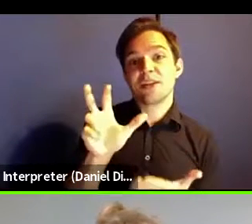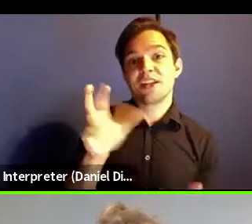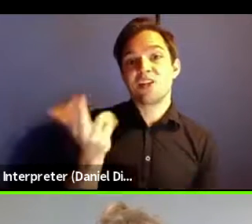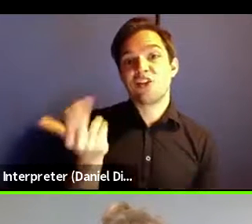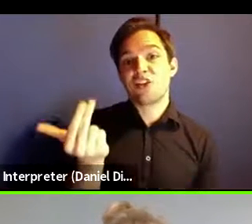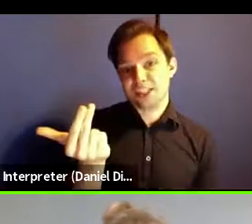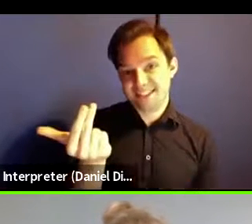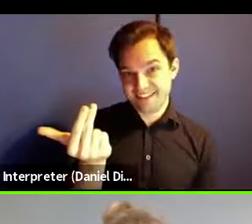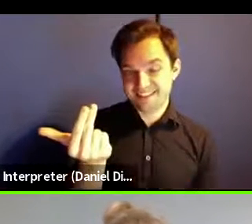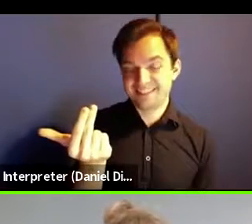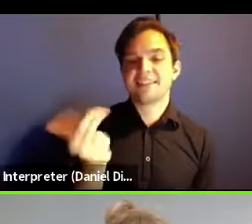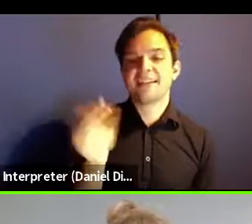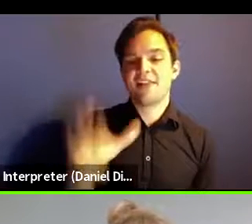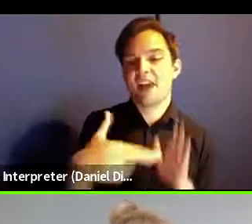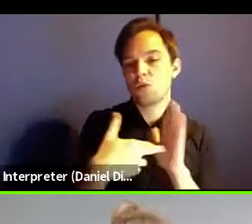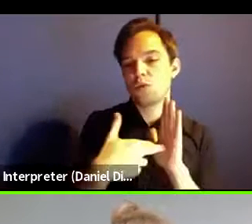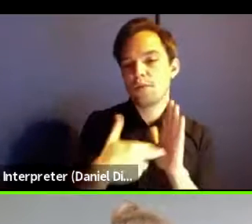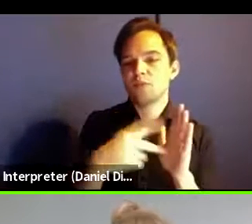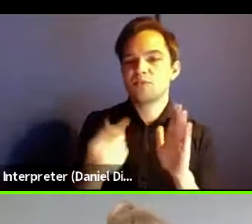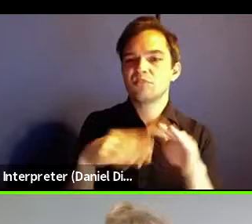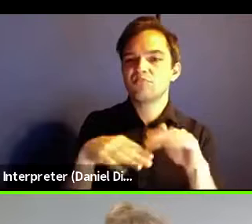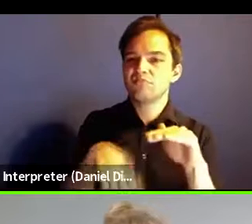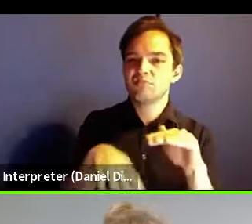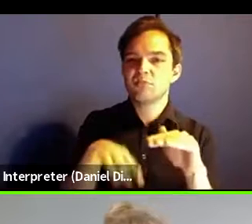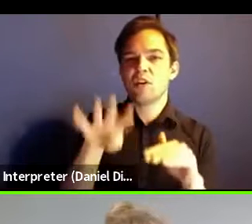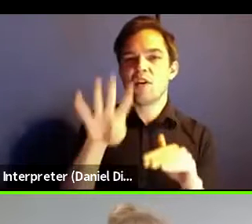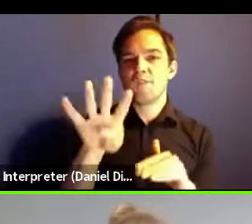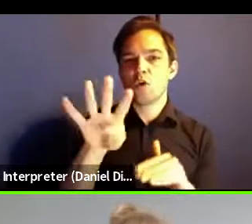and that represents just under 4 trillion in revenue,